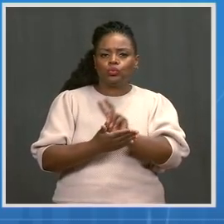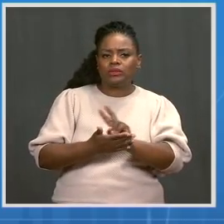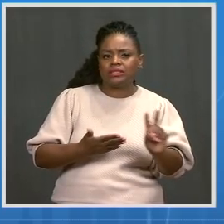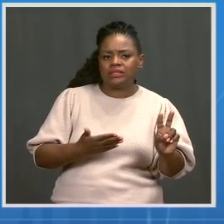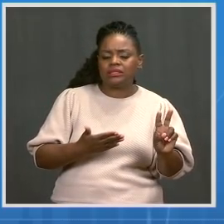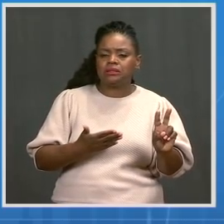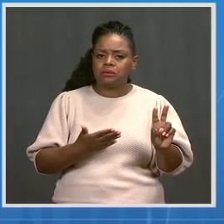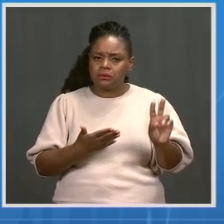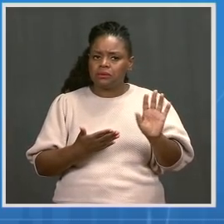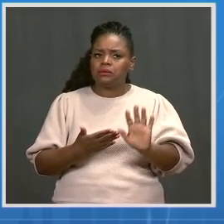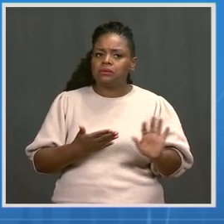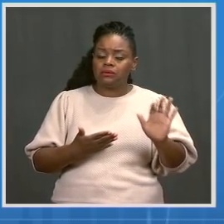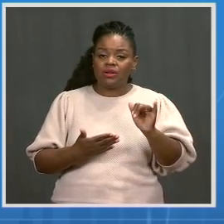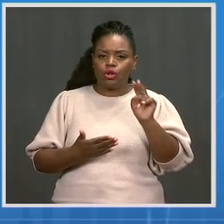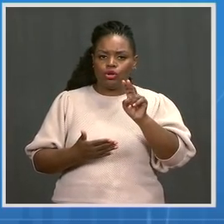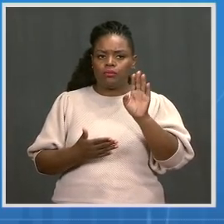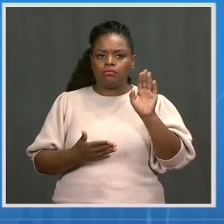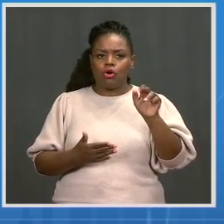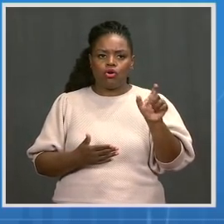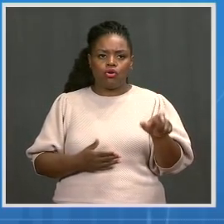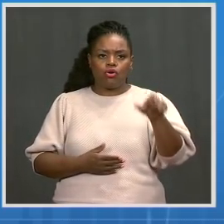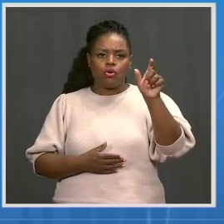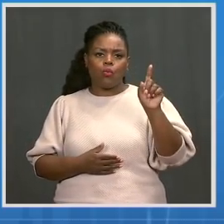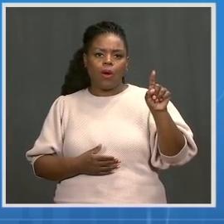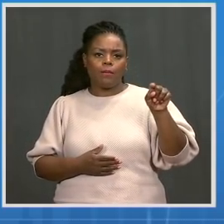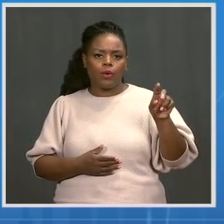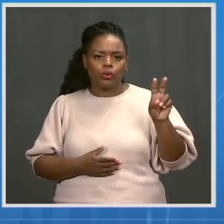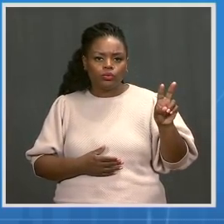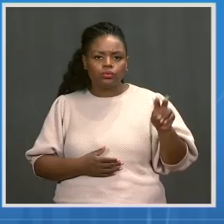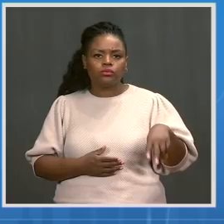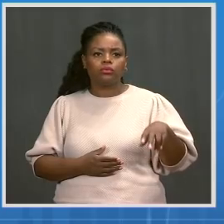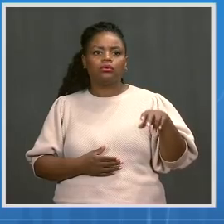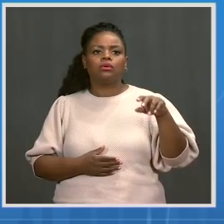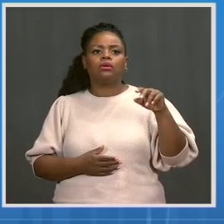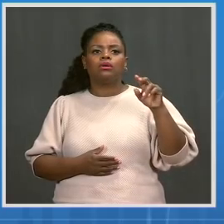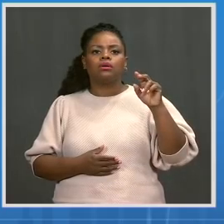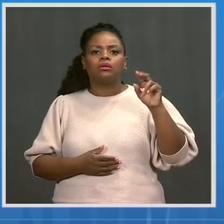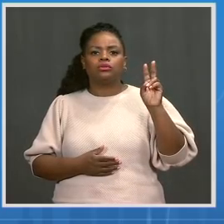to 2.7, to 9.9, and as of a couple of days ago,